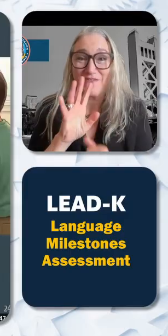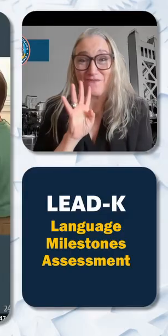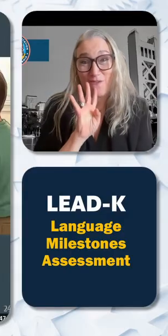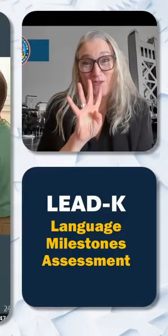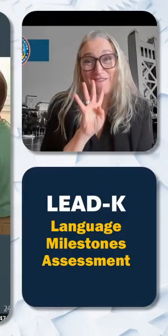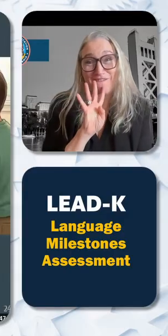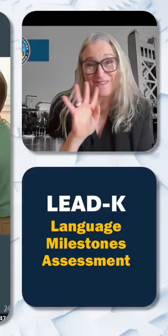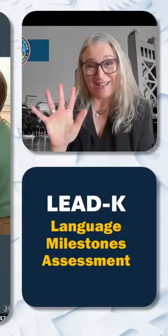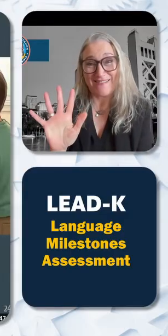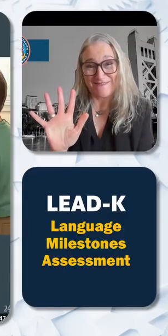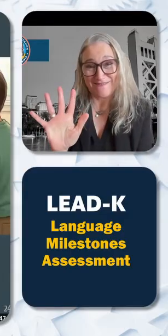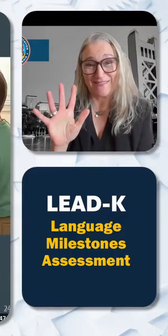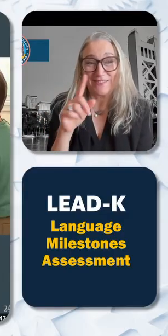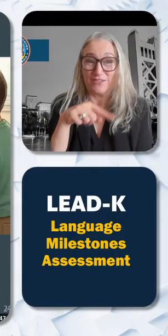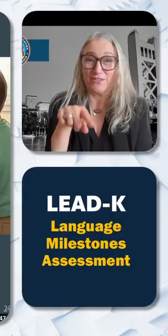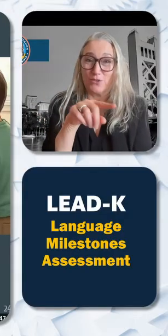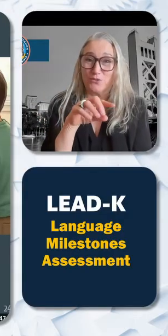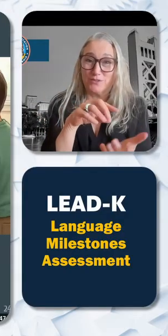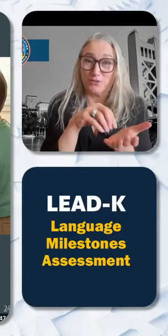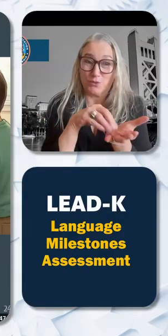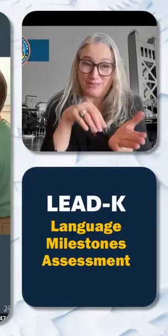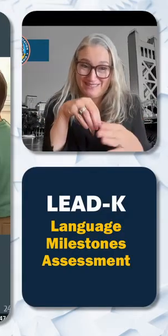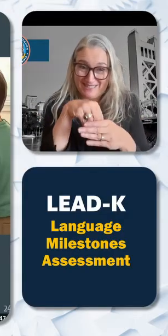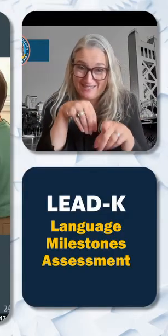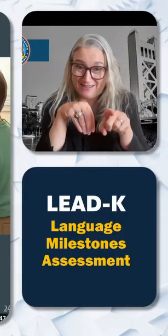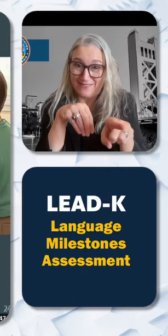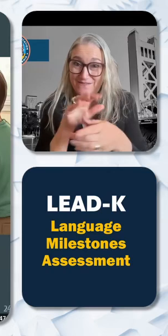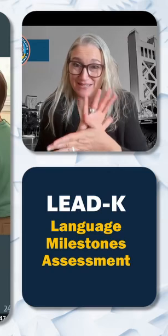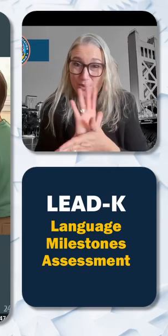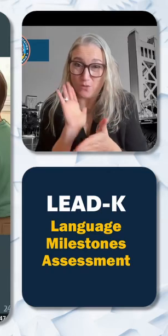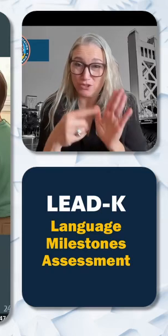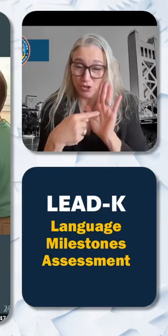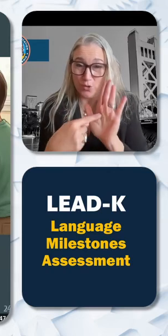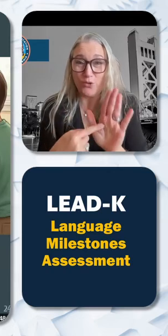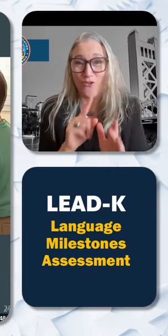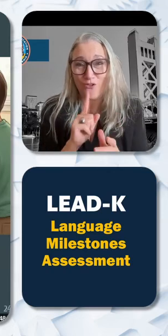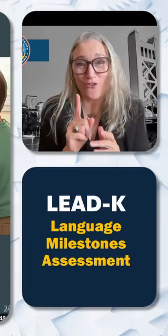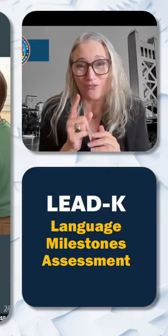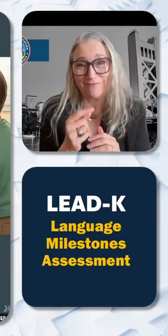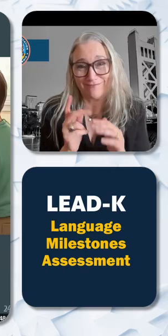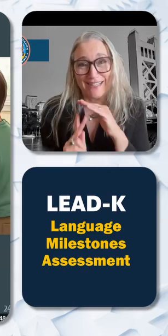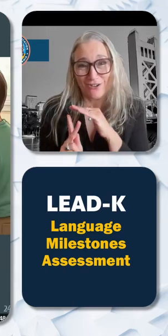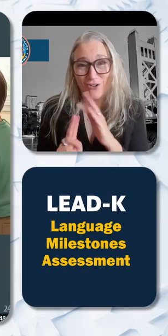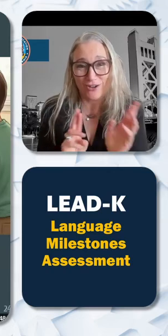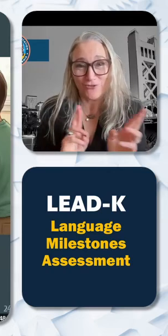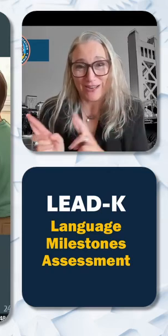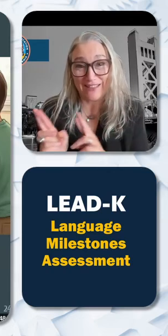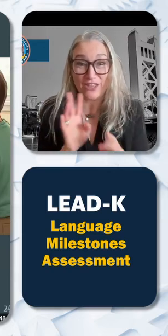Next slide, please. Okay, now ages 4 to 5.